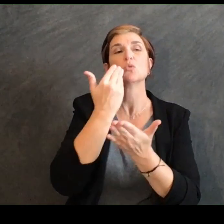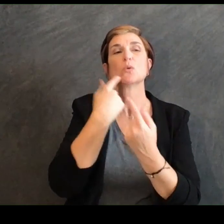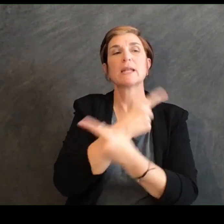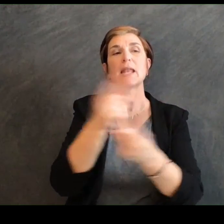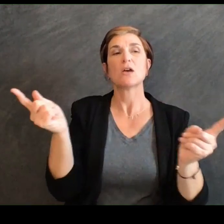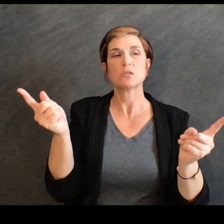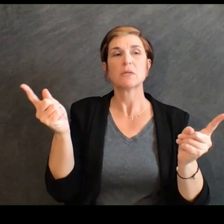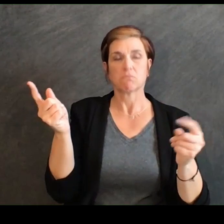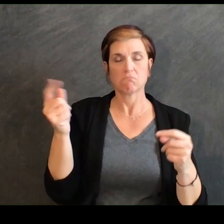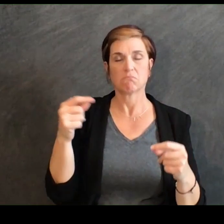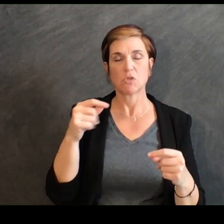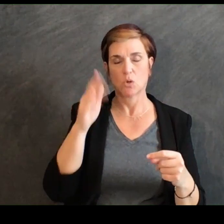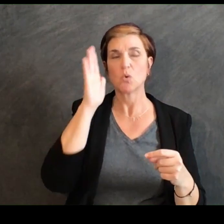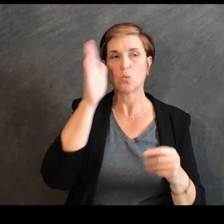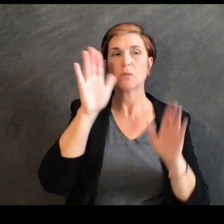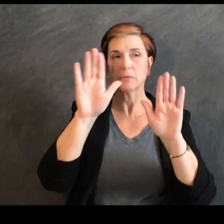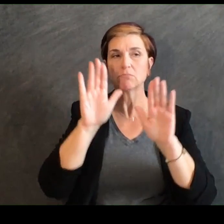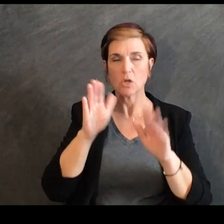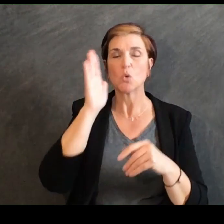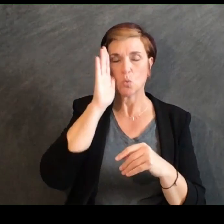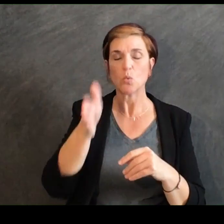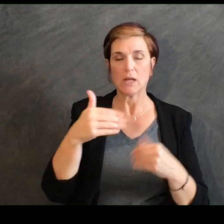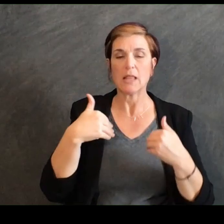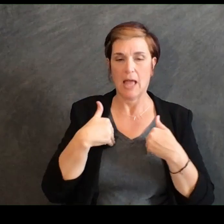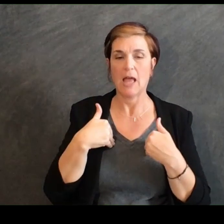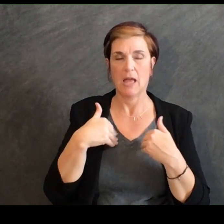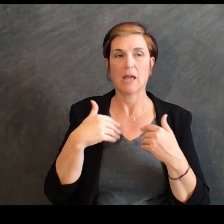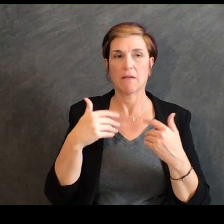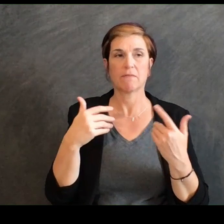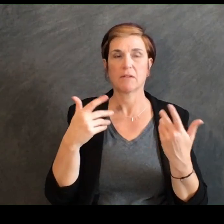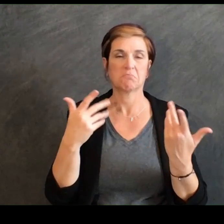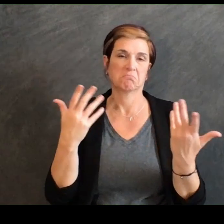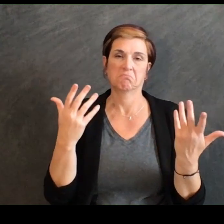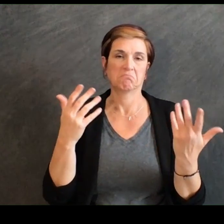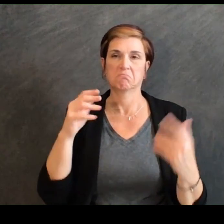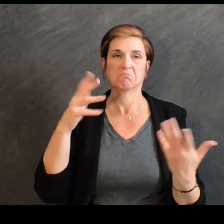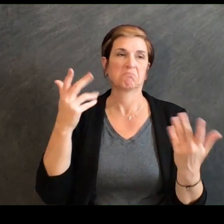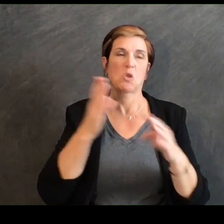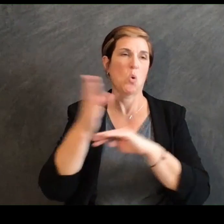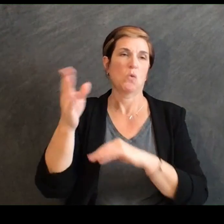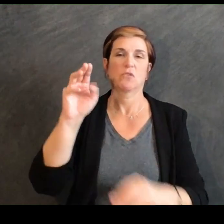will have the ability to do in the millions over a very very quick period